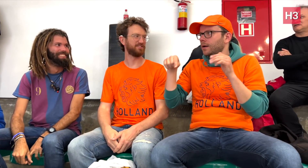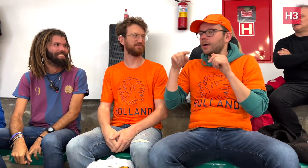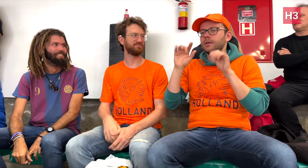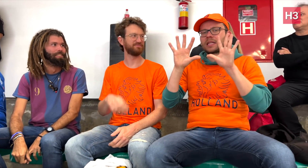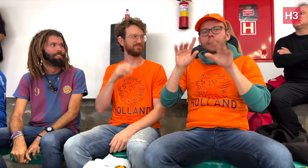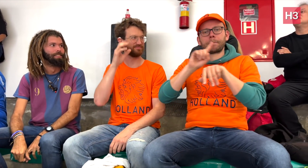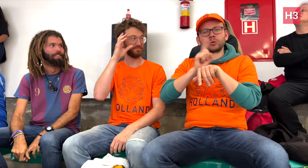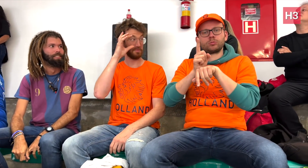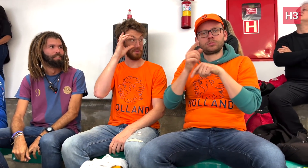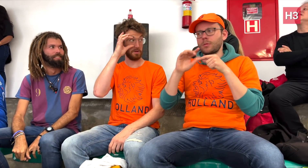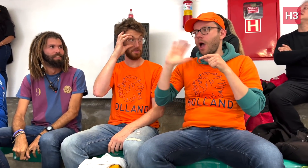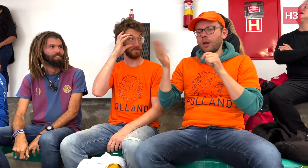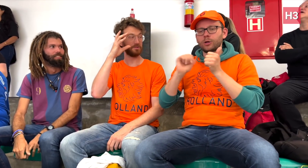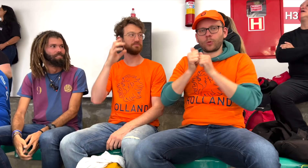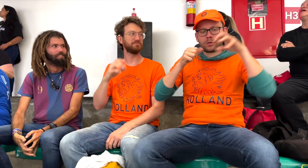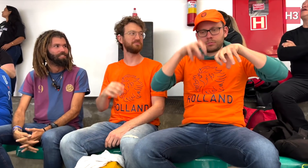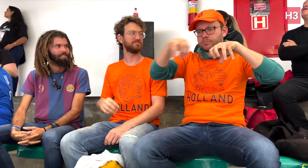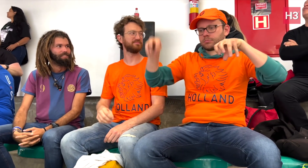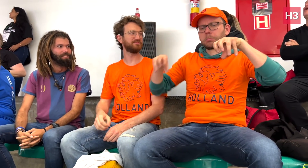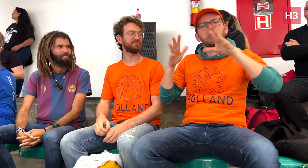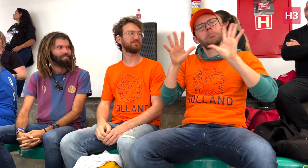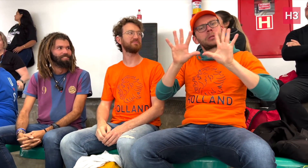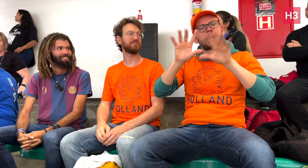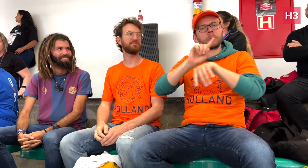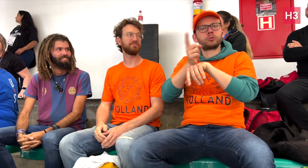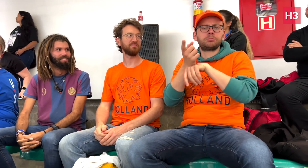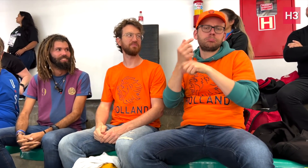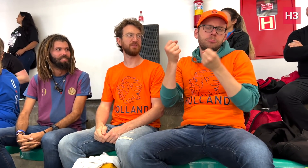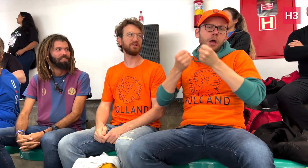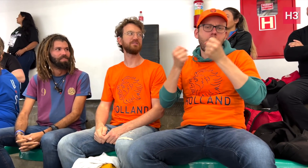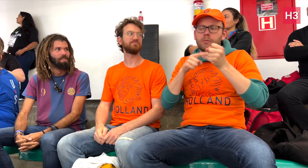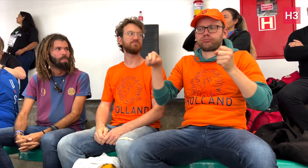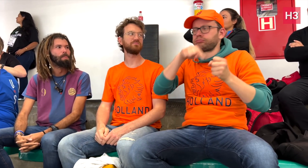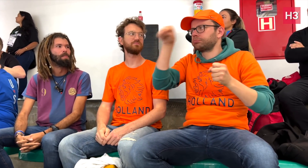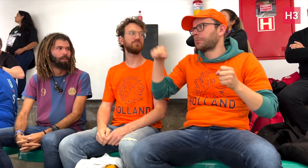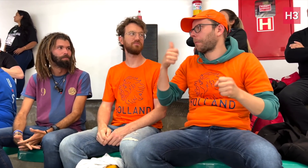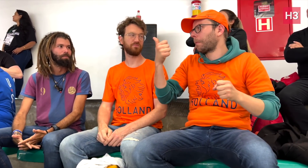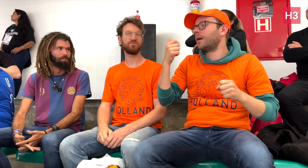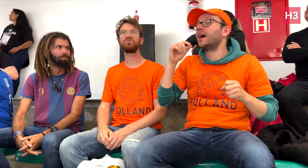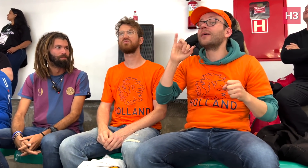I like it because it takes about 10 minutes to drive between venues, so we can get around quickly.